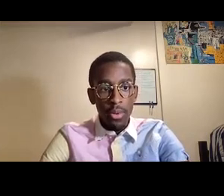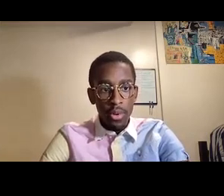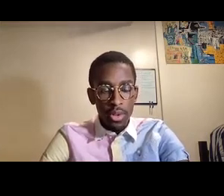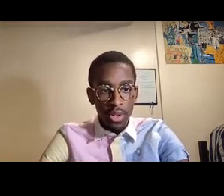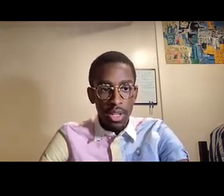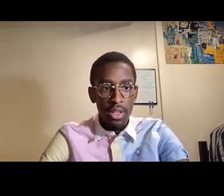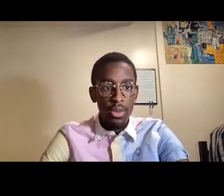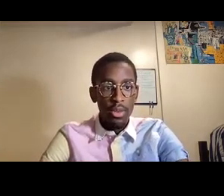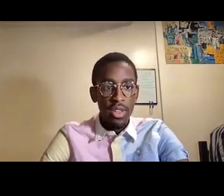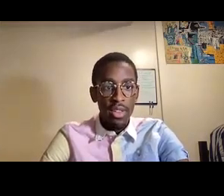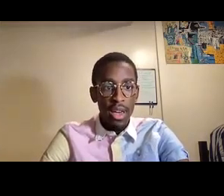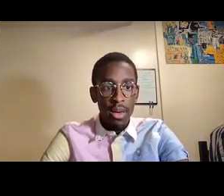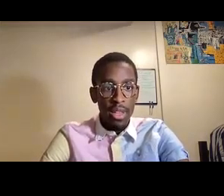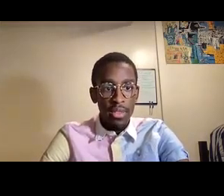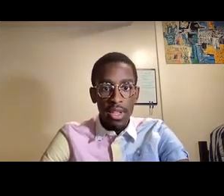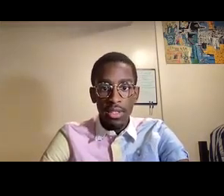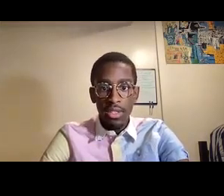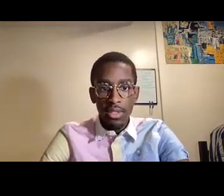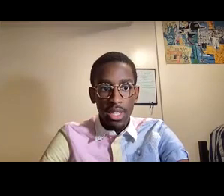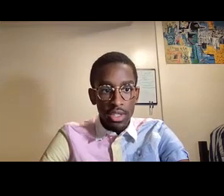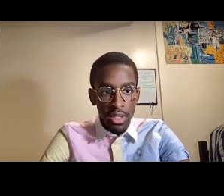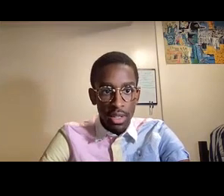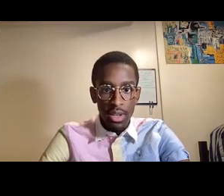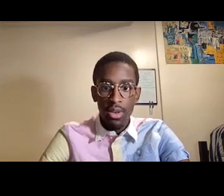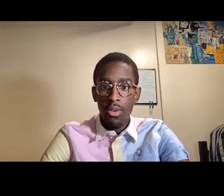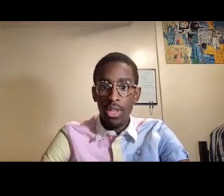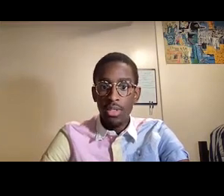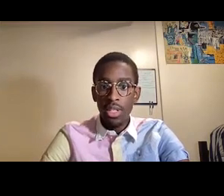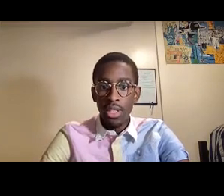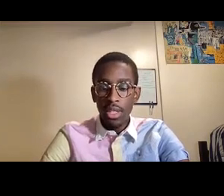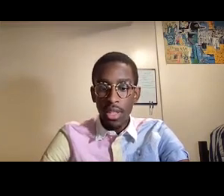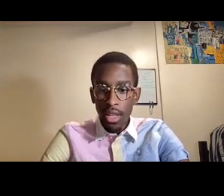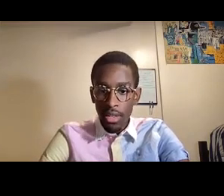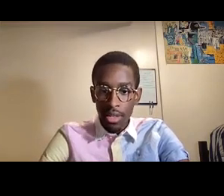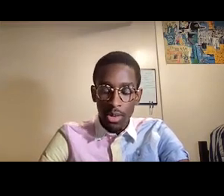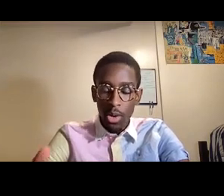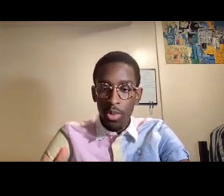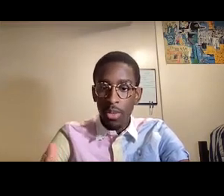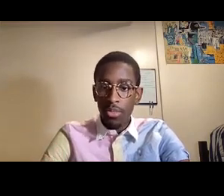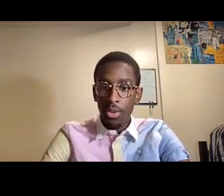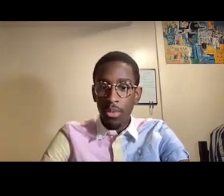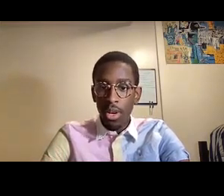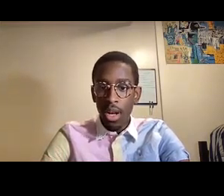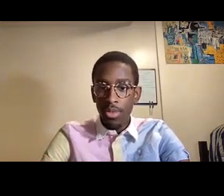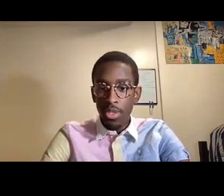corner you'll see a tab that says "legislation." Once clicking that it will open up a few more options